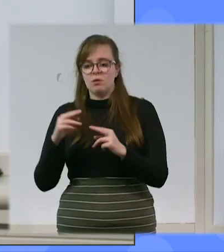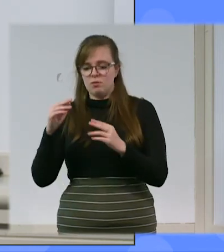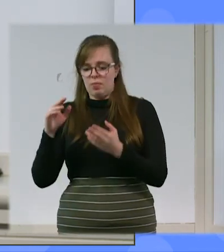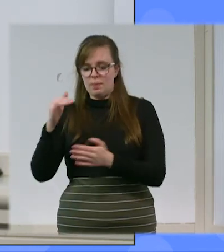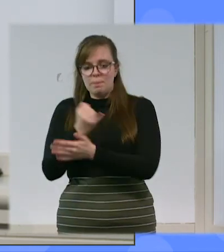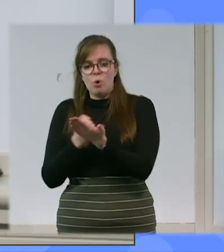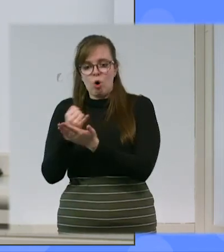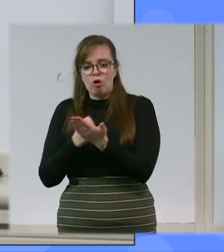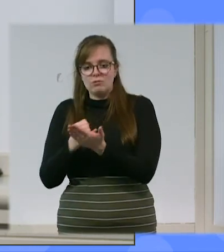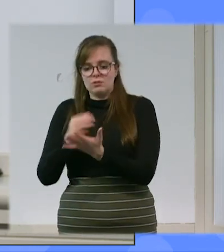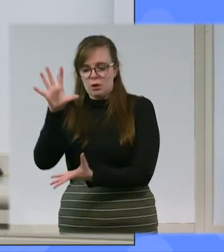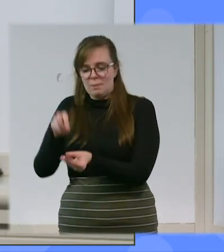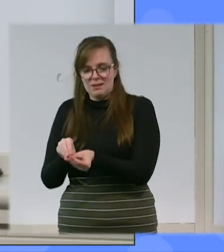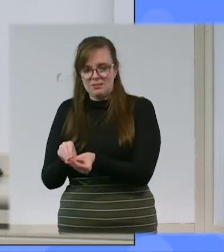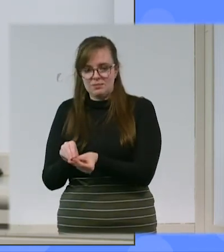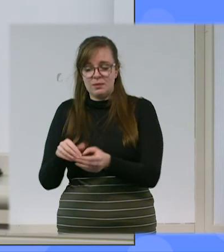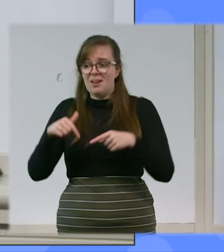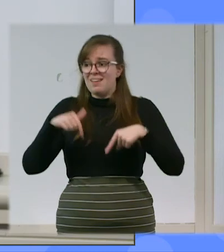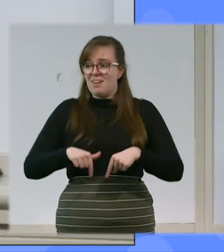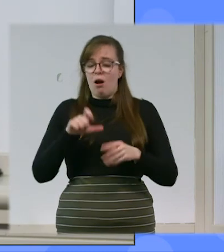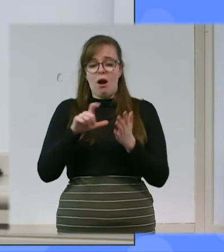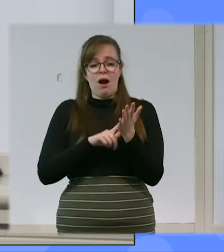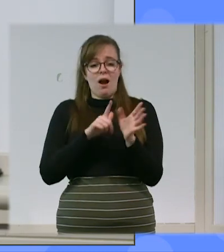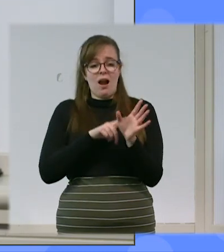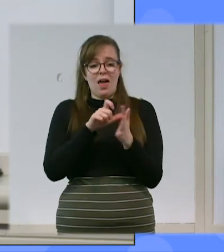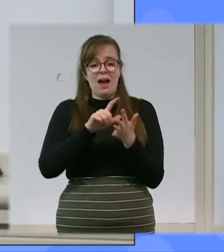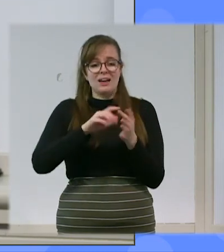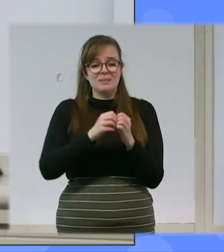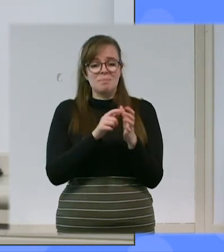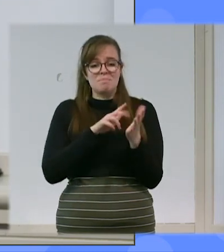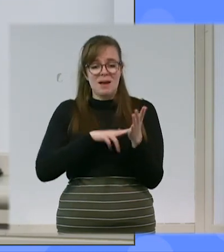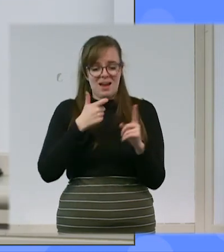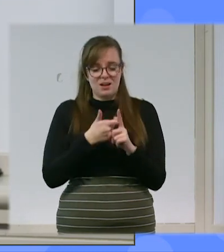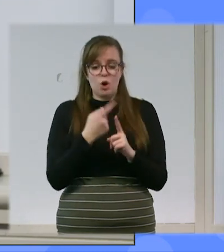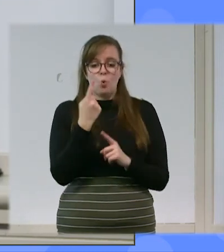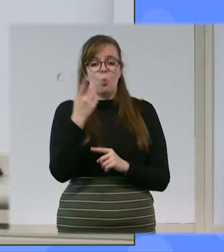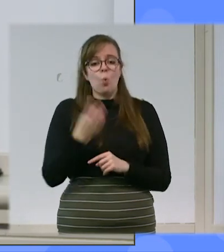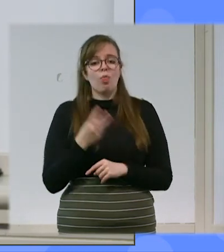here in Clydebank just around the corner one third of children are in poverty and